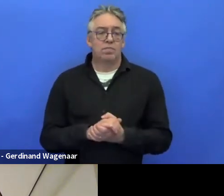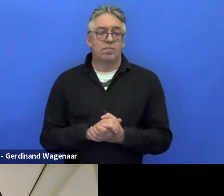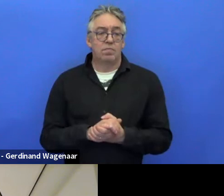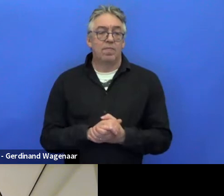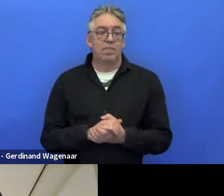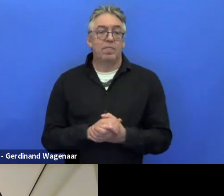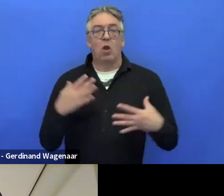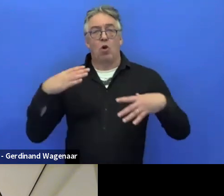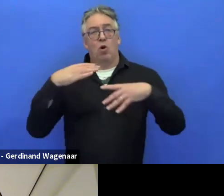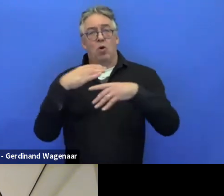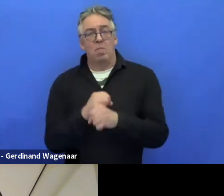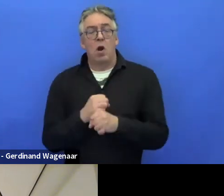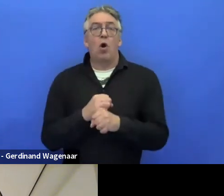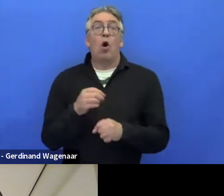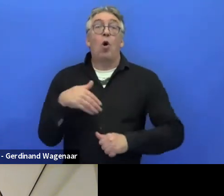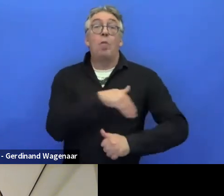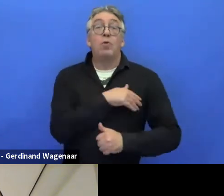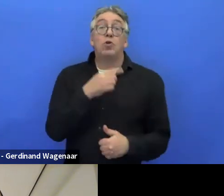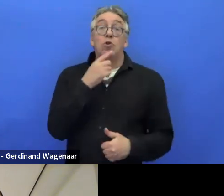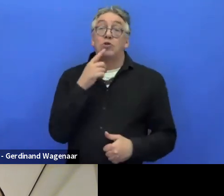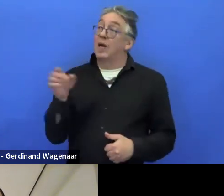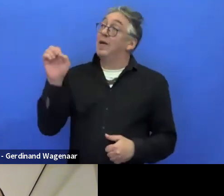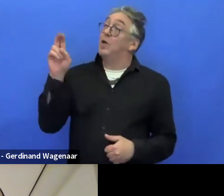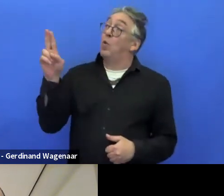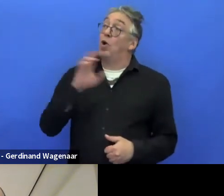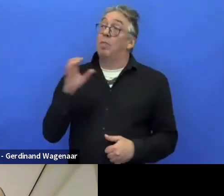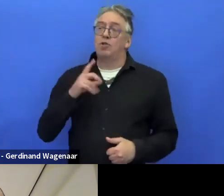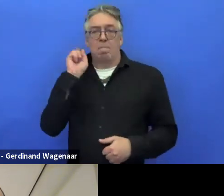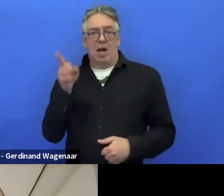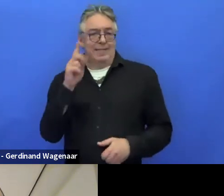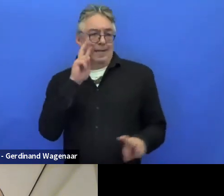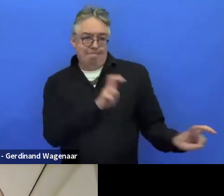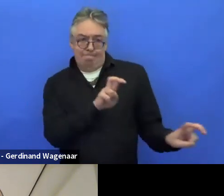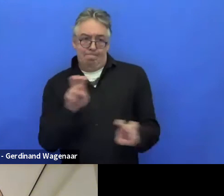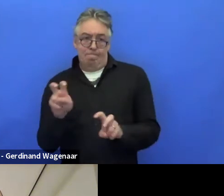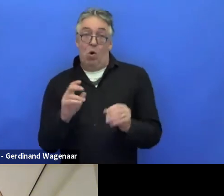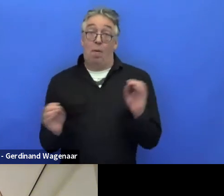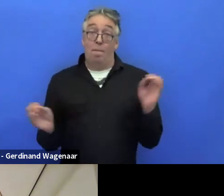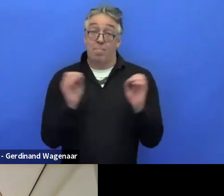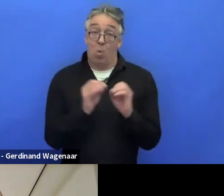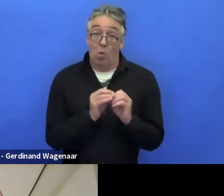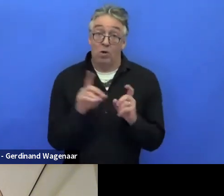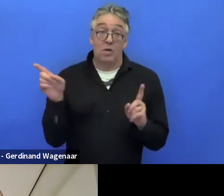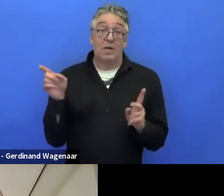It should seek to suspend funding when necessary. The Commission should follow up on the reports drawn up